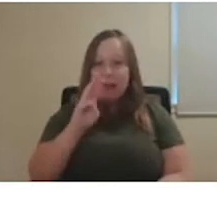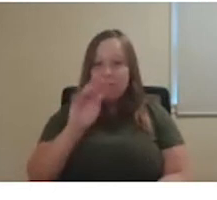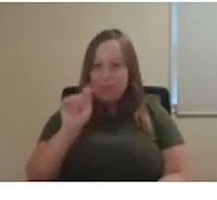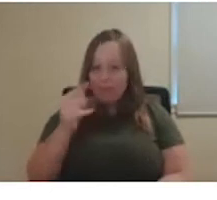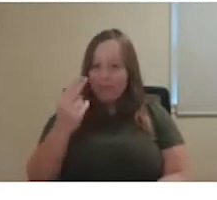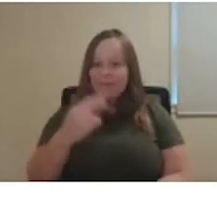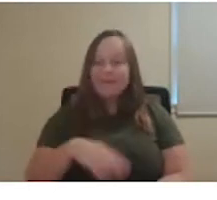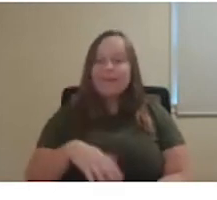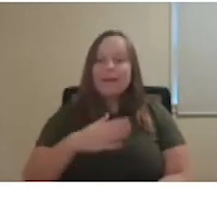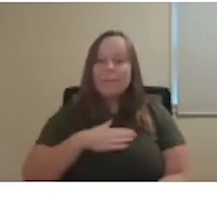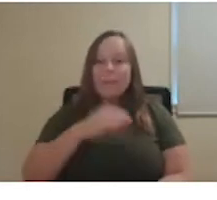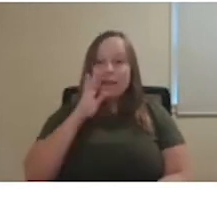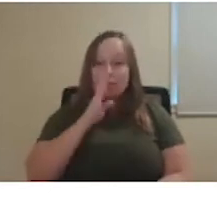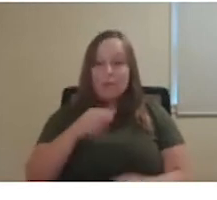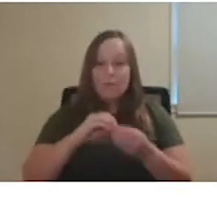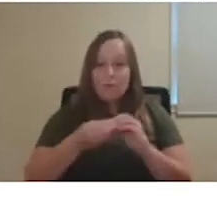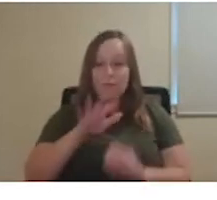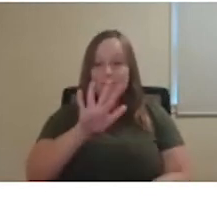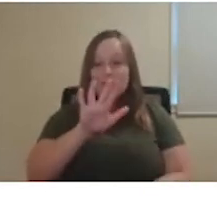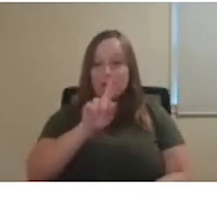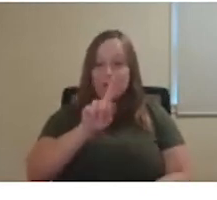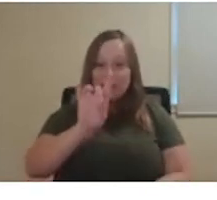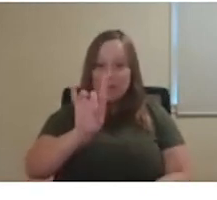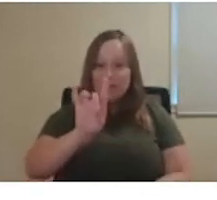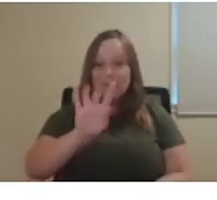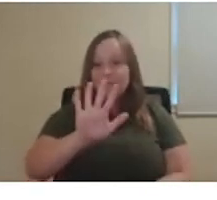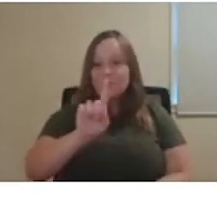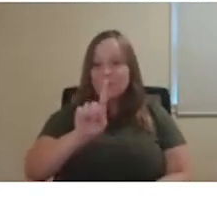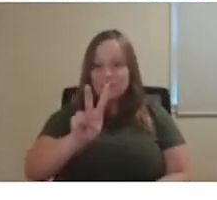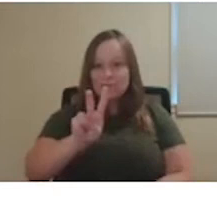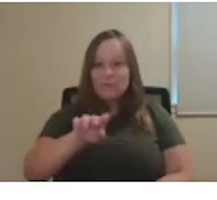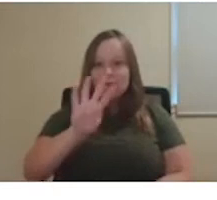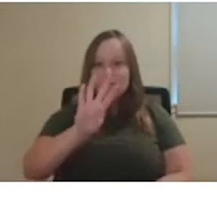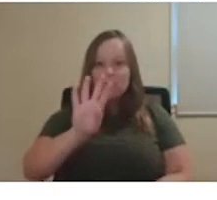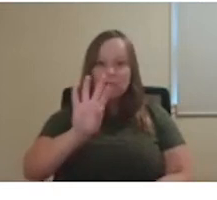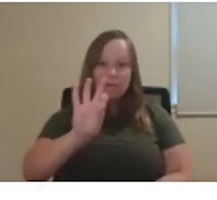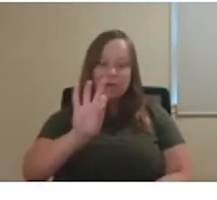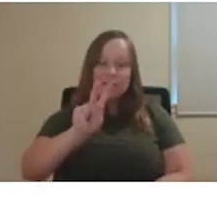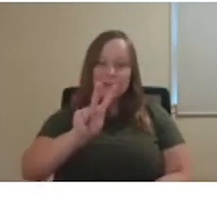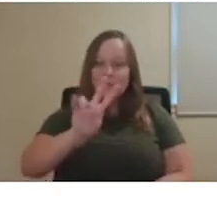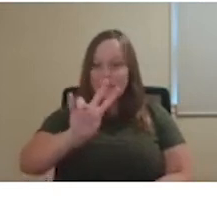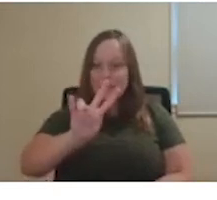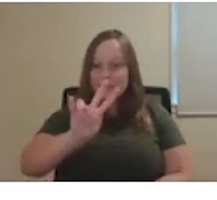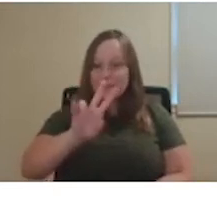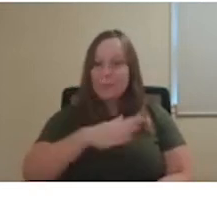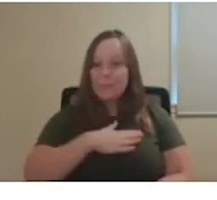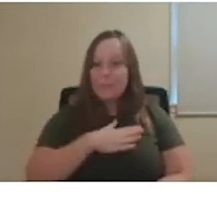My direct phone number is 518-512-4927.